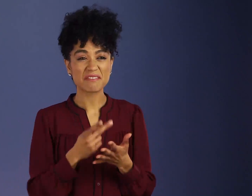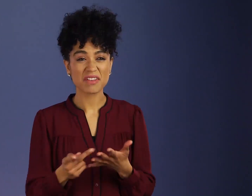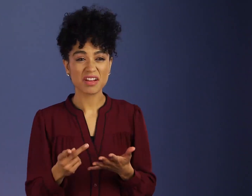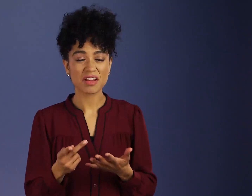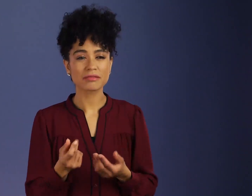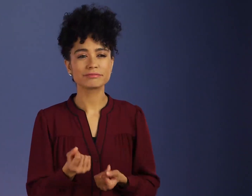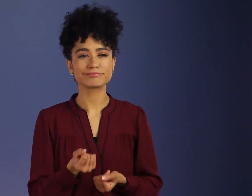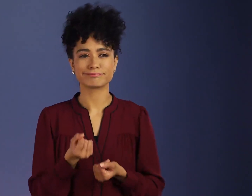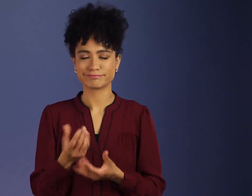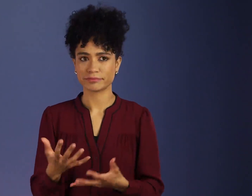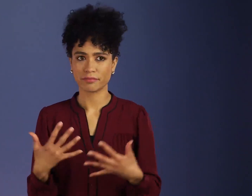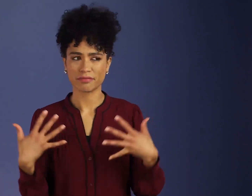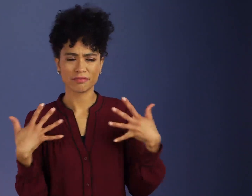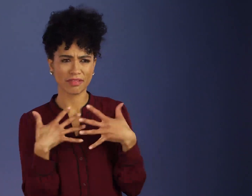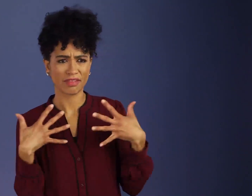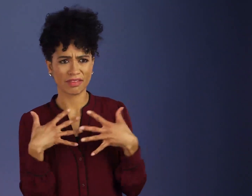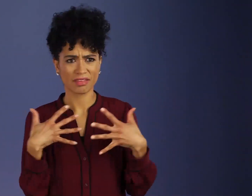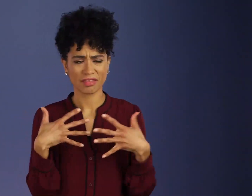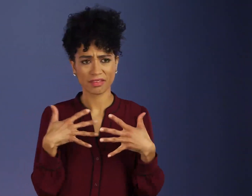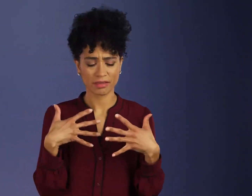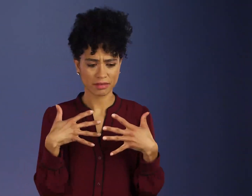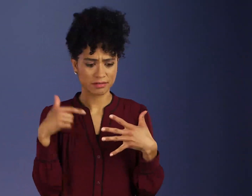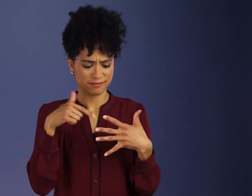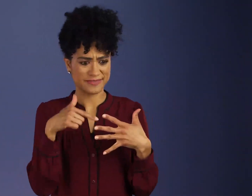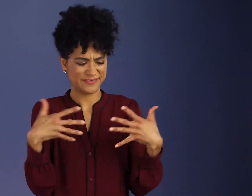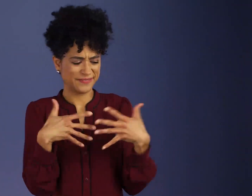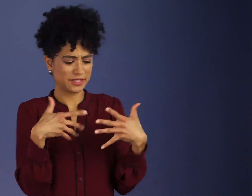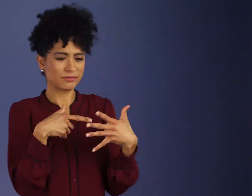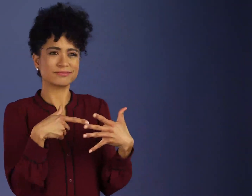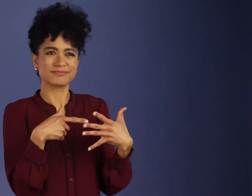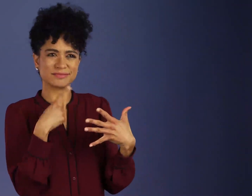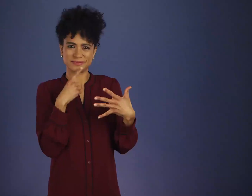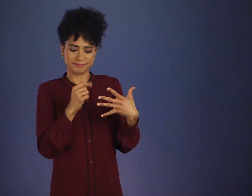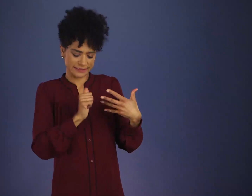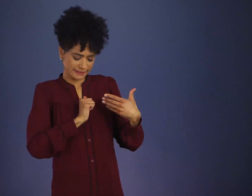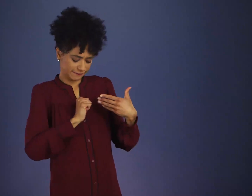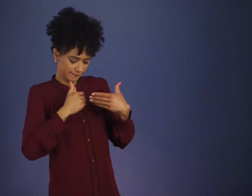All these failings generate fear, a soul-sickness in its own right.